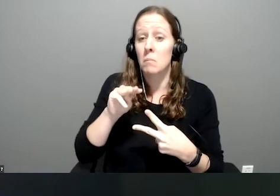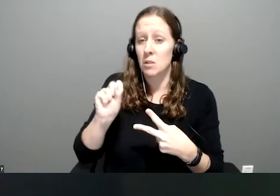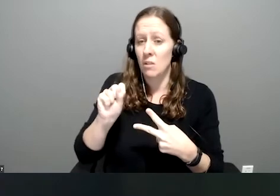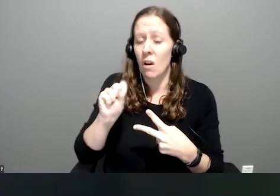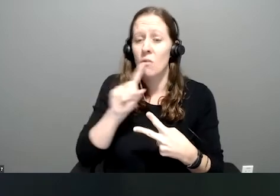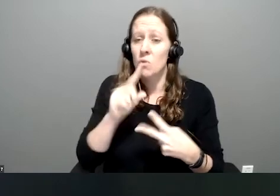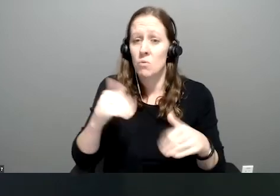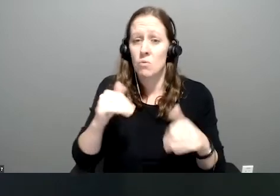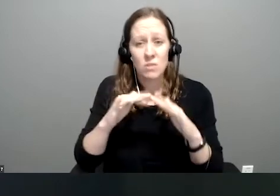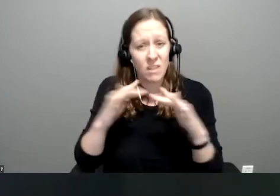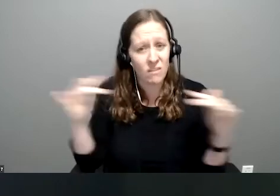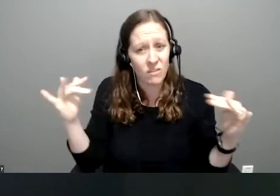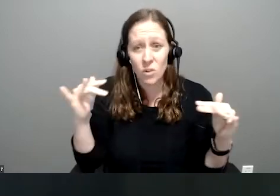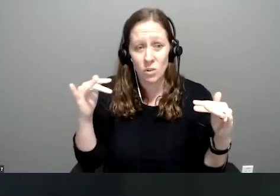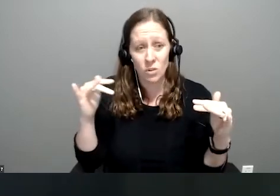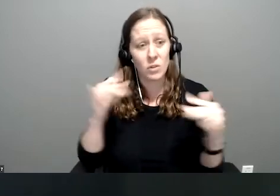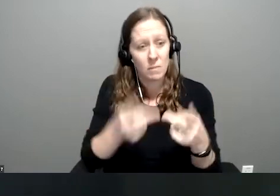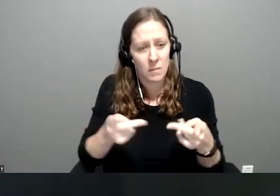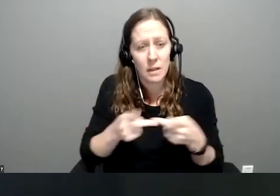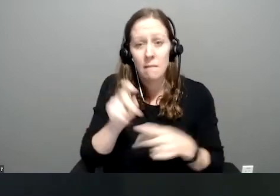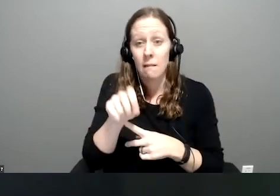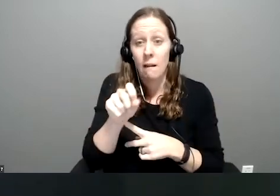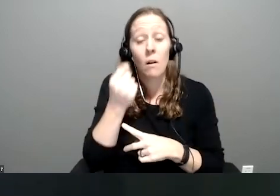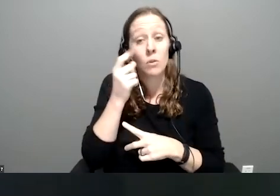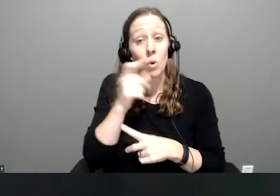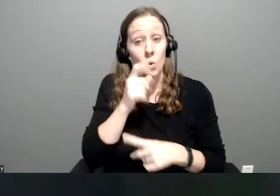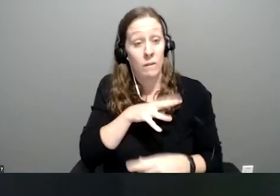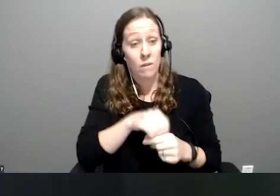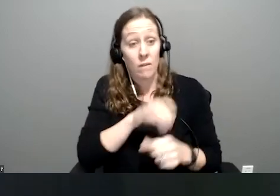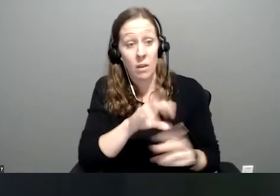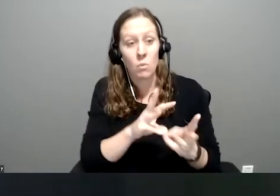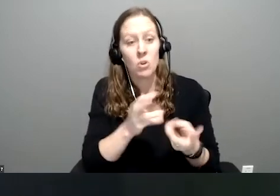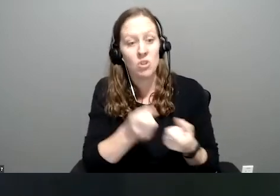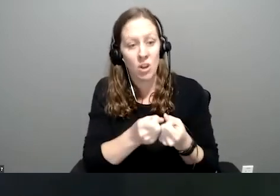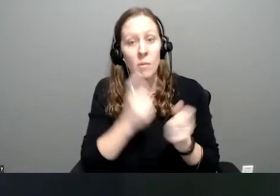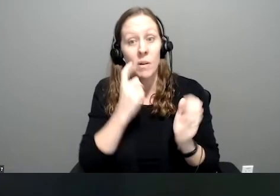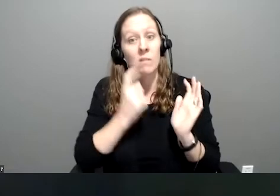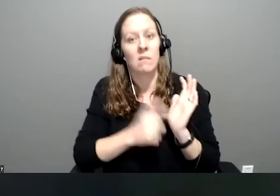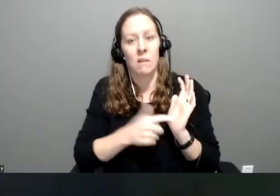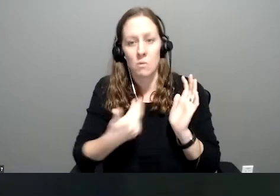the participants that attended the workshop acknowledged that they learned new ways to be